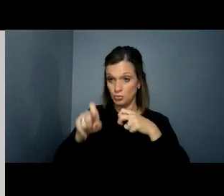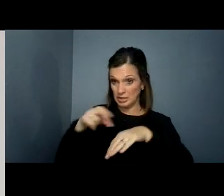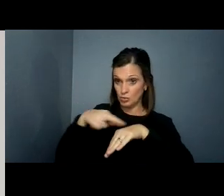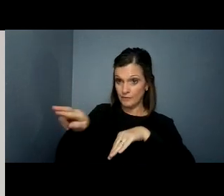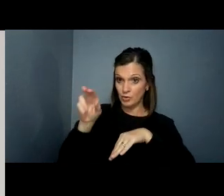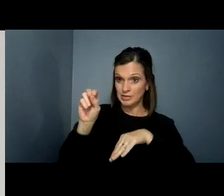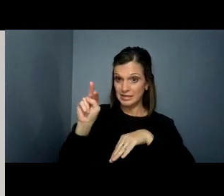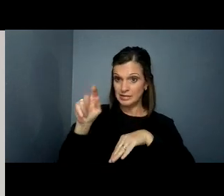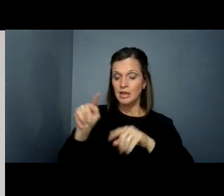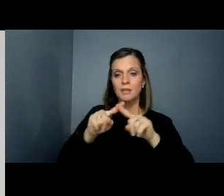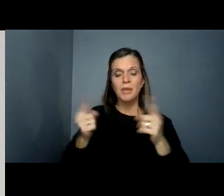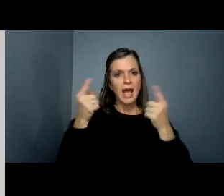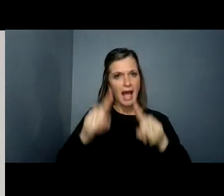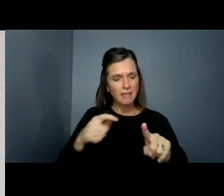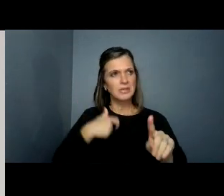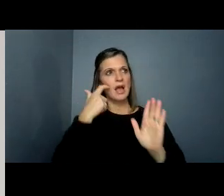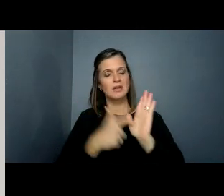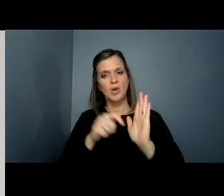in my office, so I saw. Well, we'll just get the